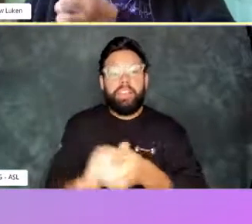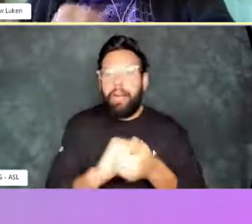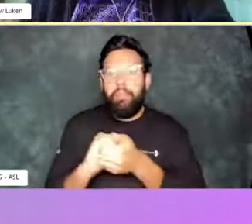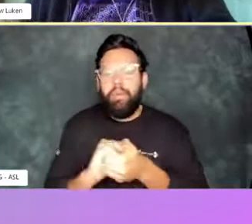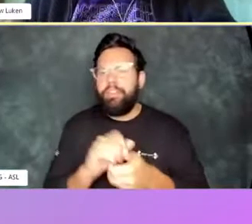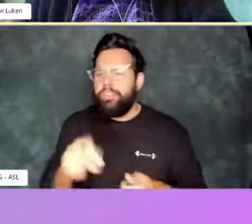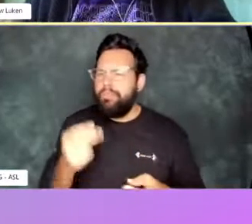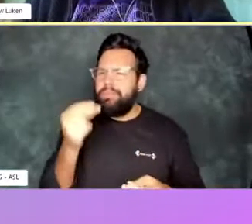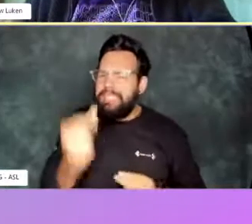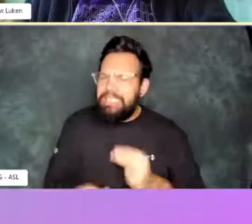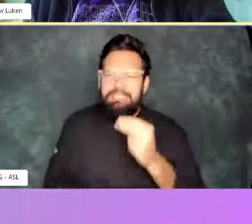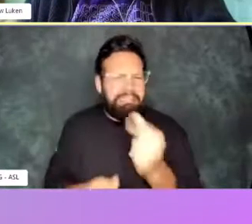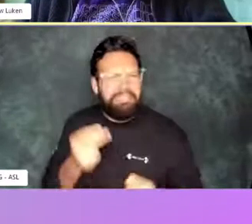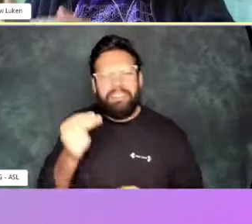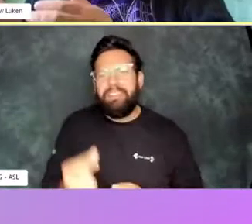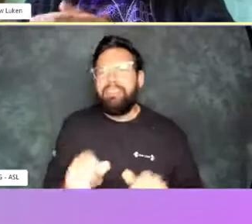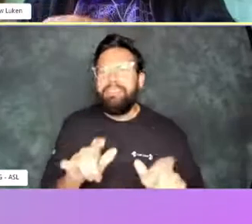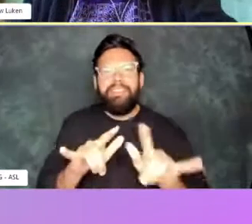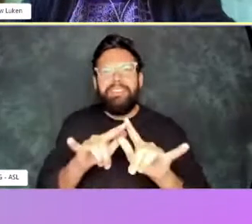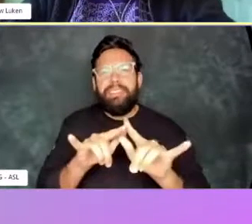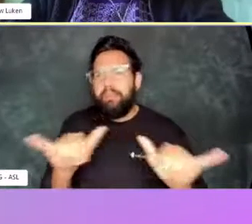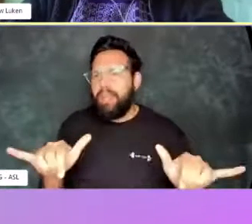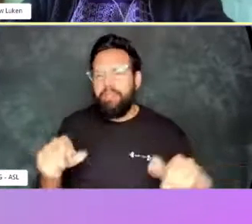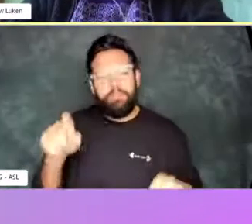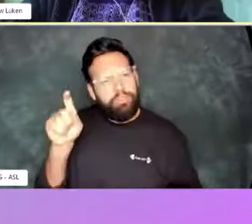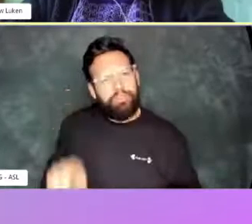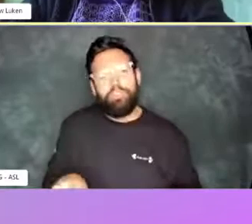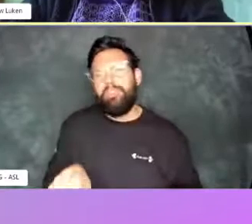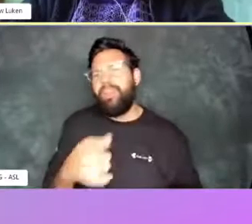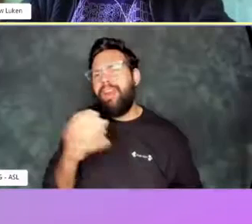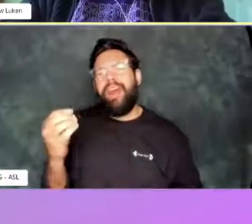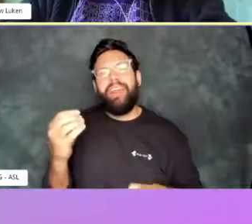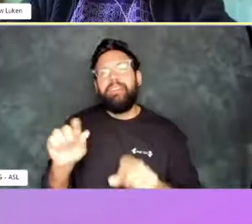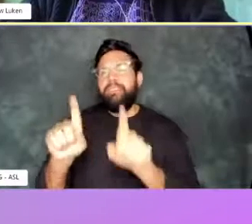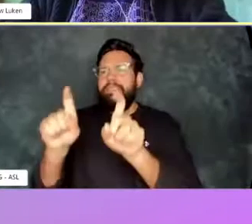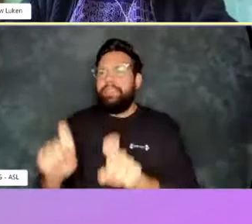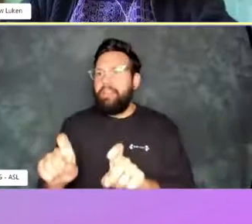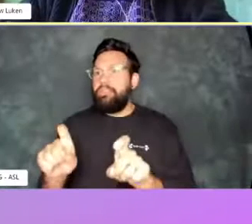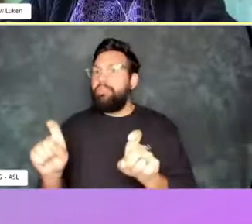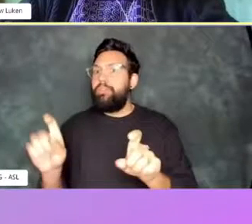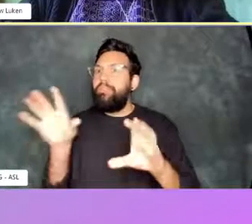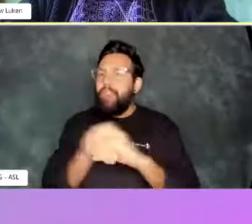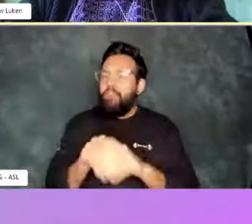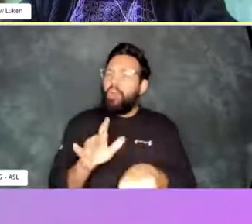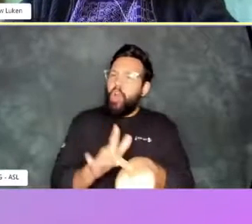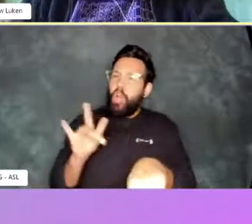every developer, near constant, should be second nature. Otherwise you're designing in a vacuum